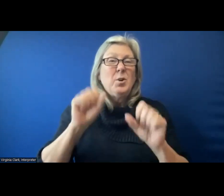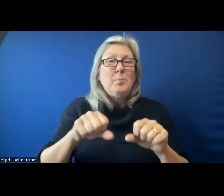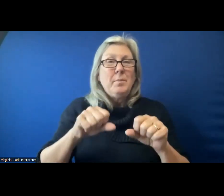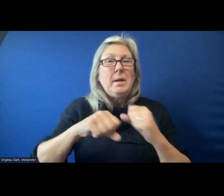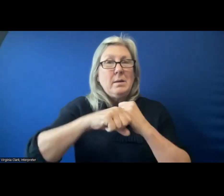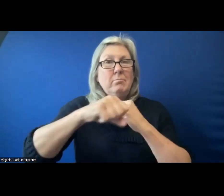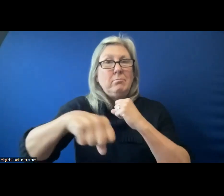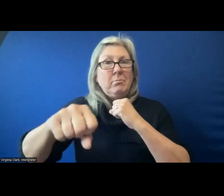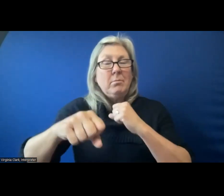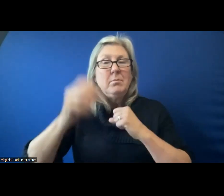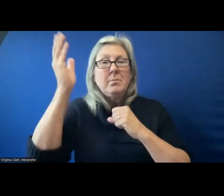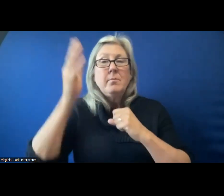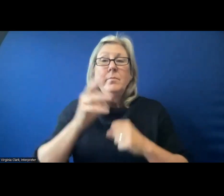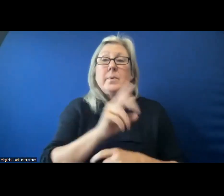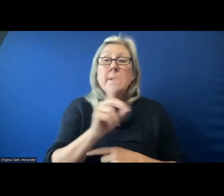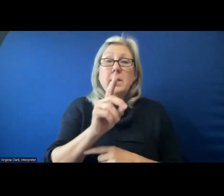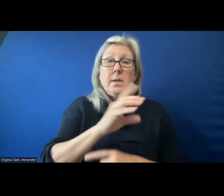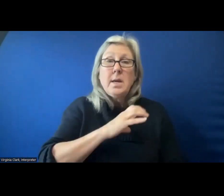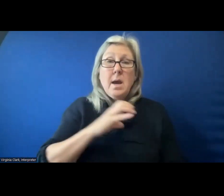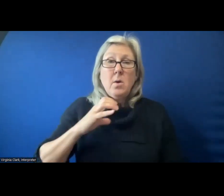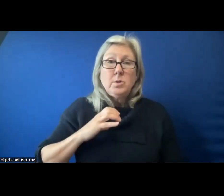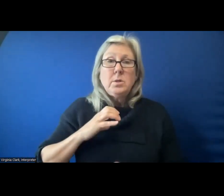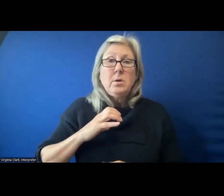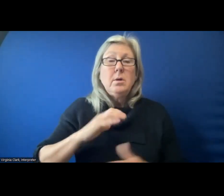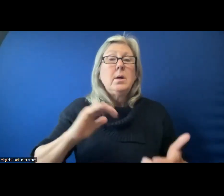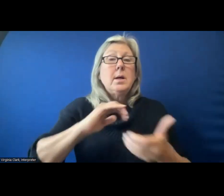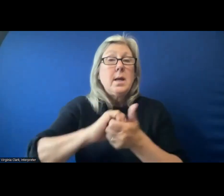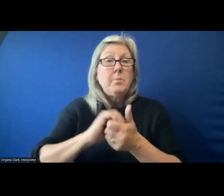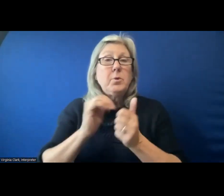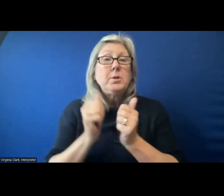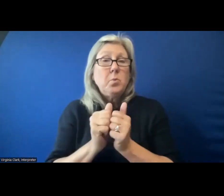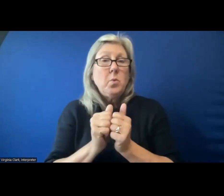The developmental disabilities council in collaboration with our colleagues at Green